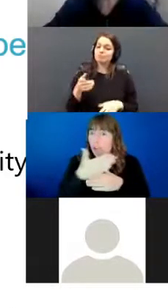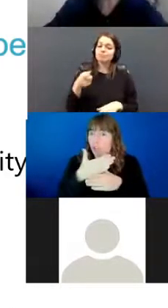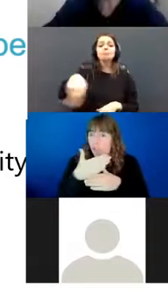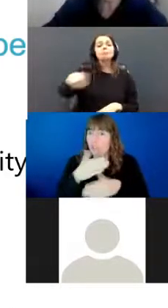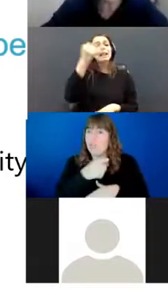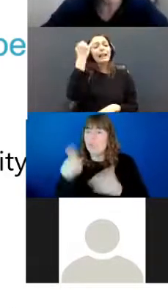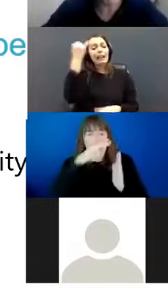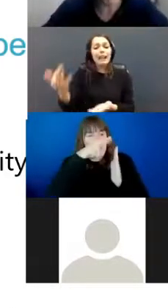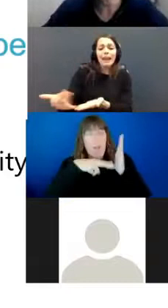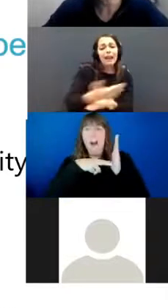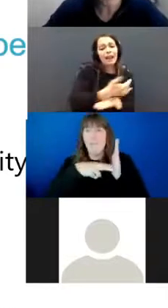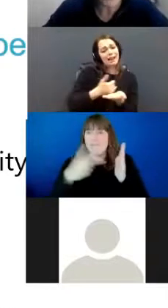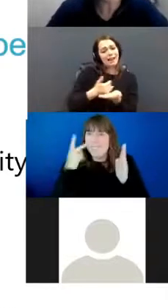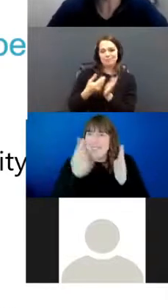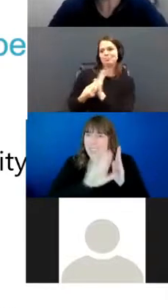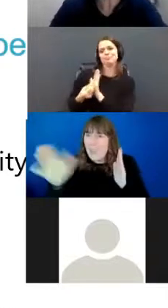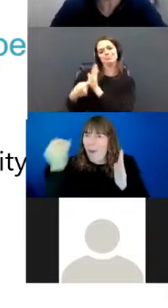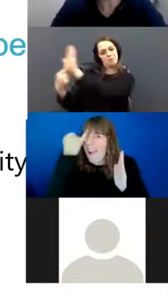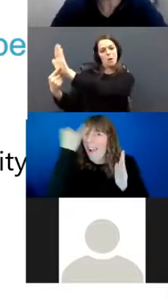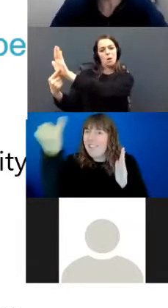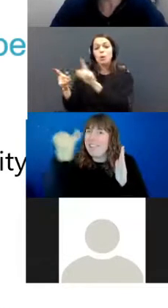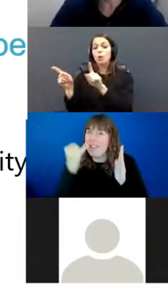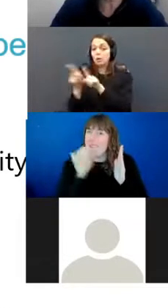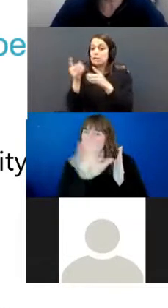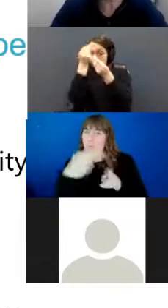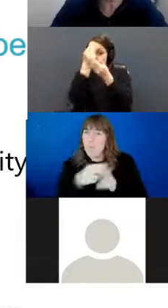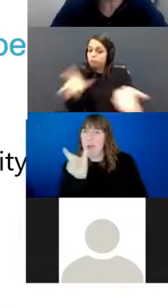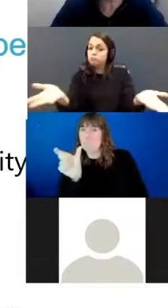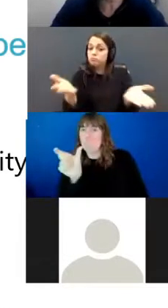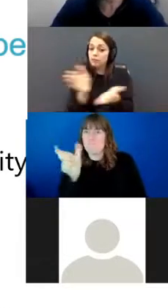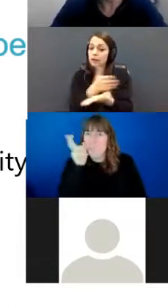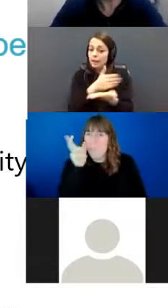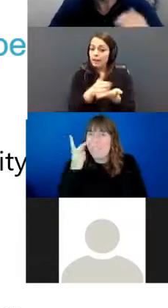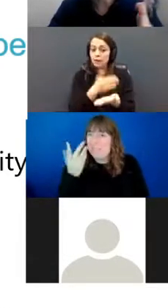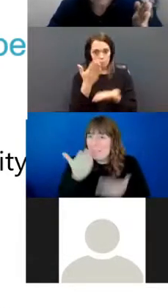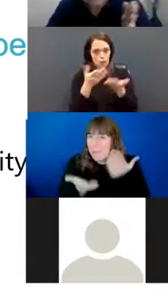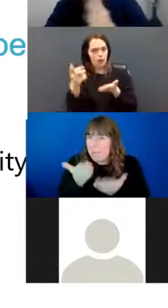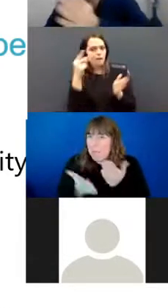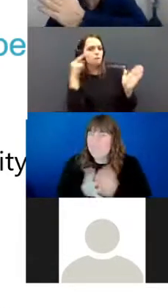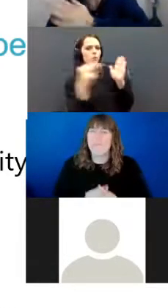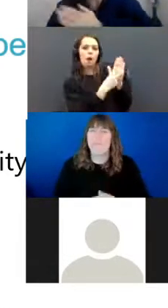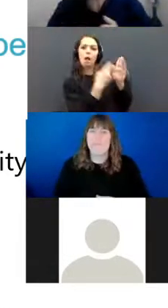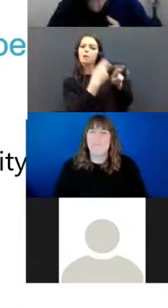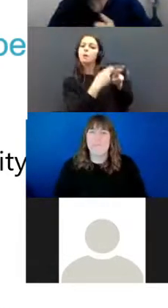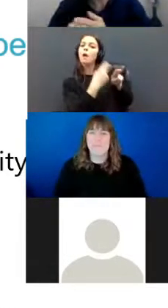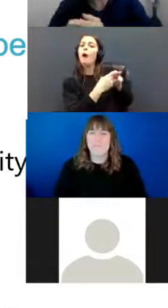your name next to some of the ideas that came up in your group and we're going to start to